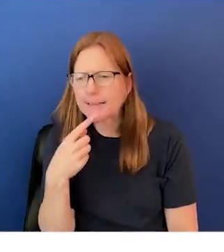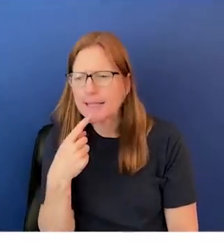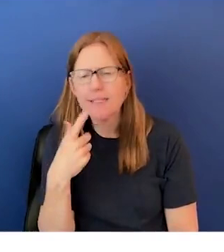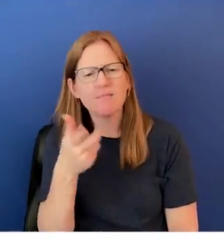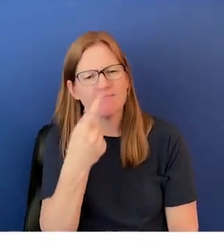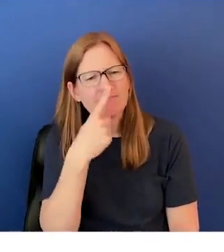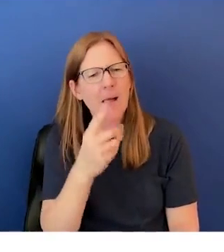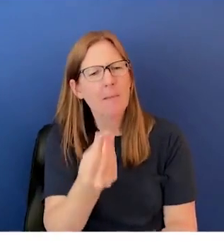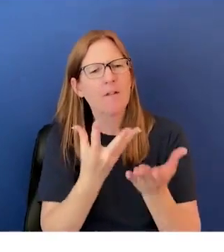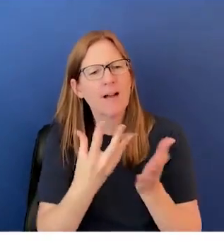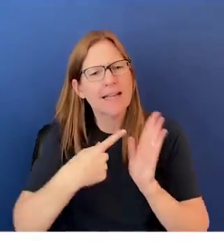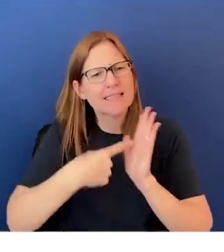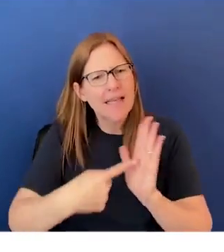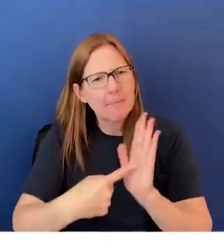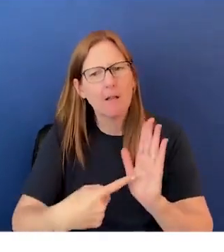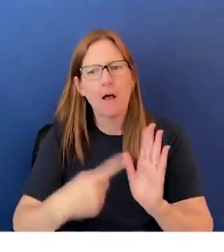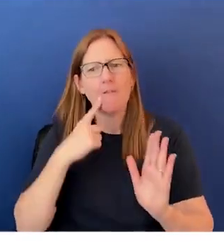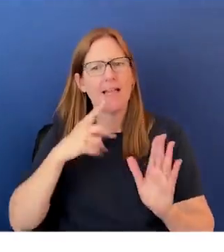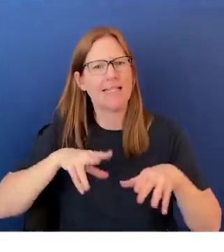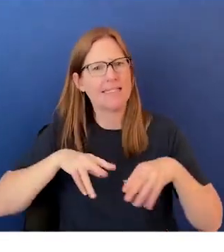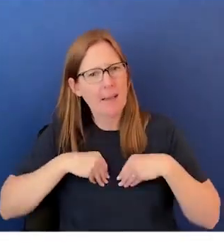of acceptable or desired collaborations or community partnerships?